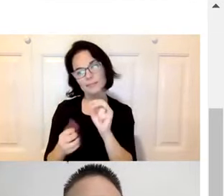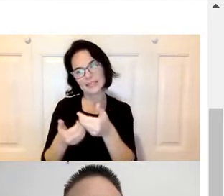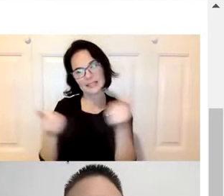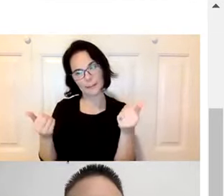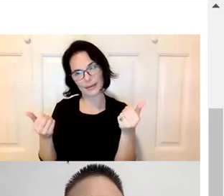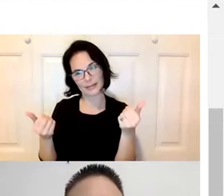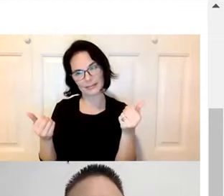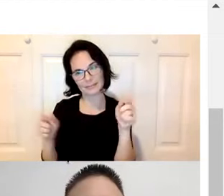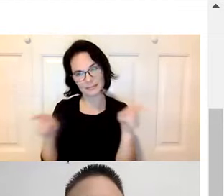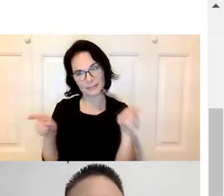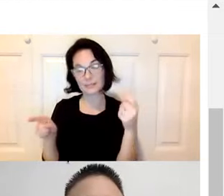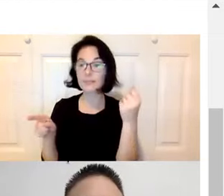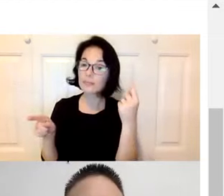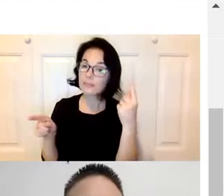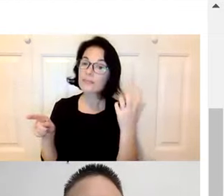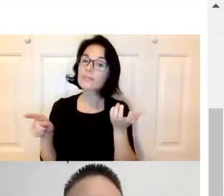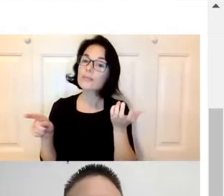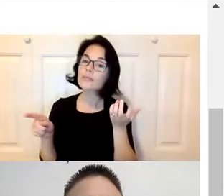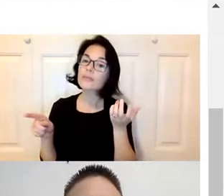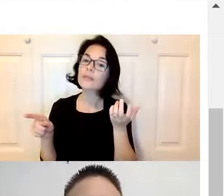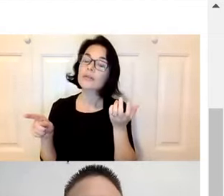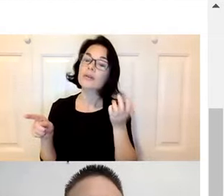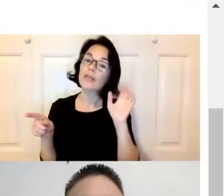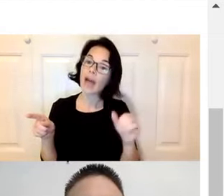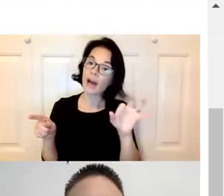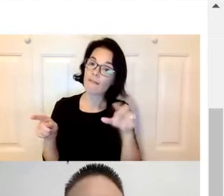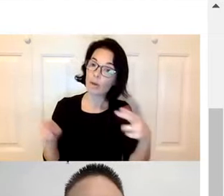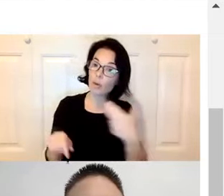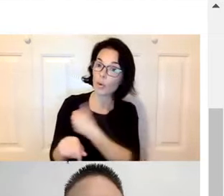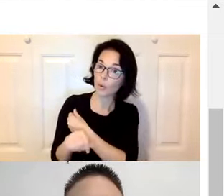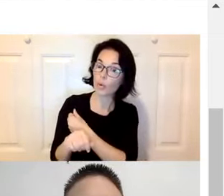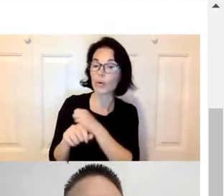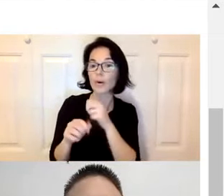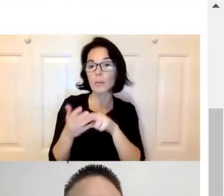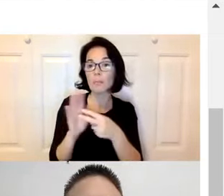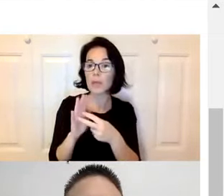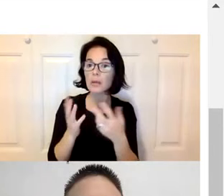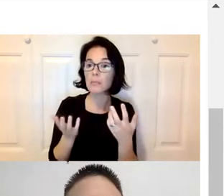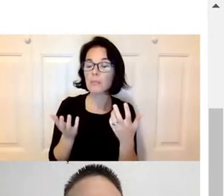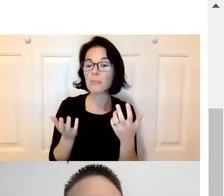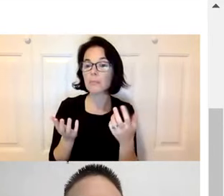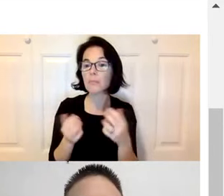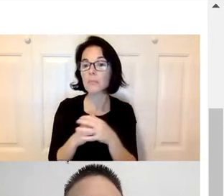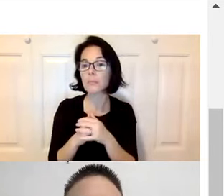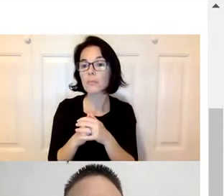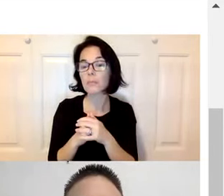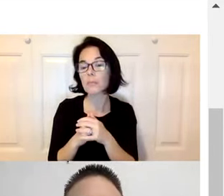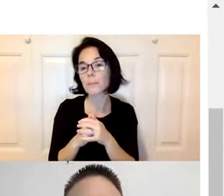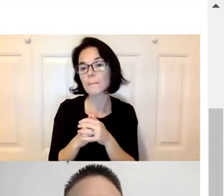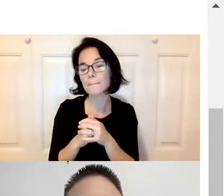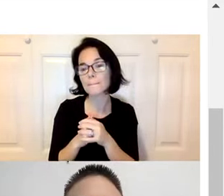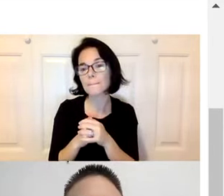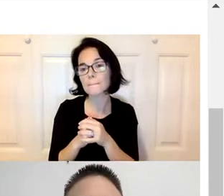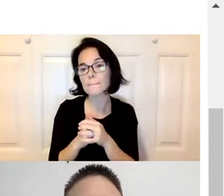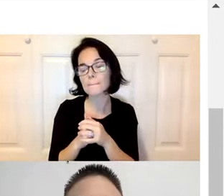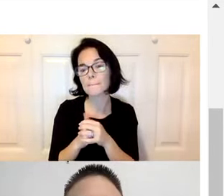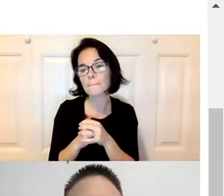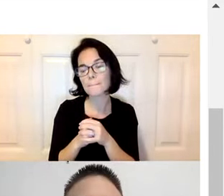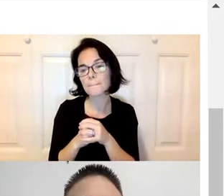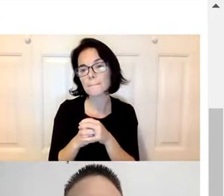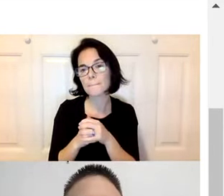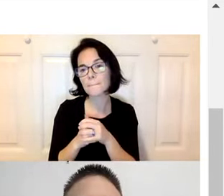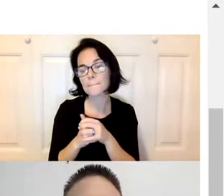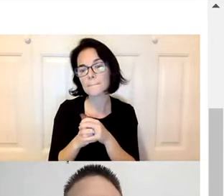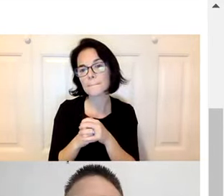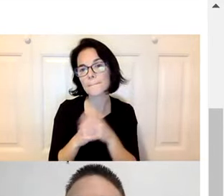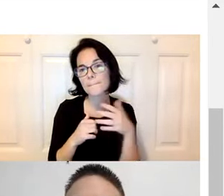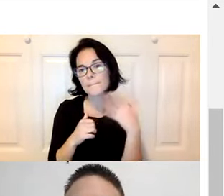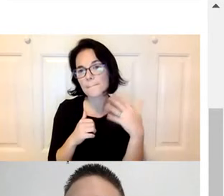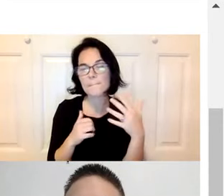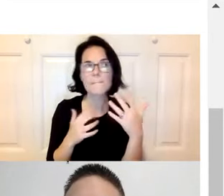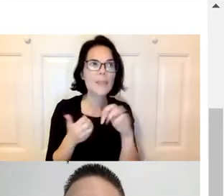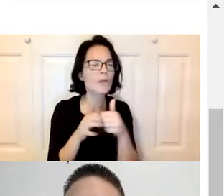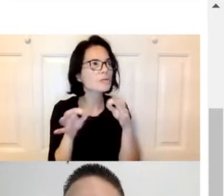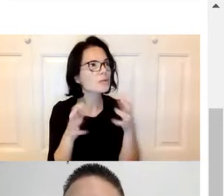but it can potentially save resources. For example, if you end up getting a flu